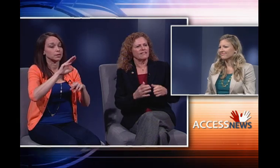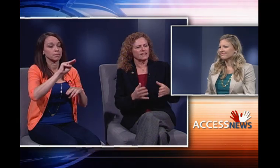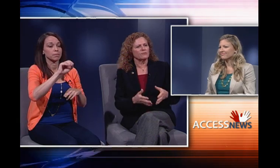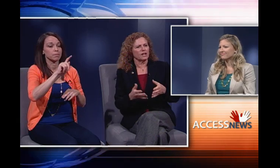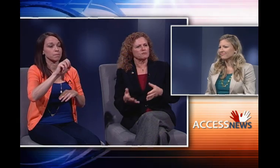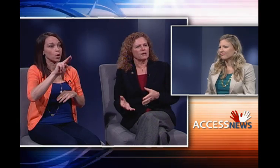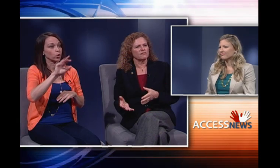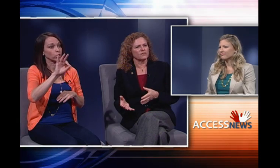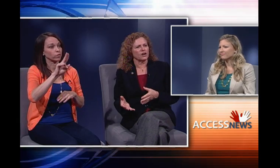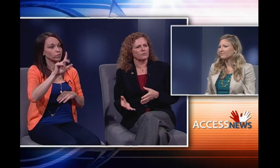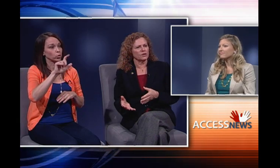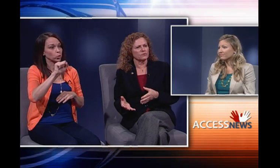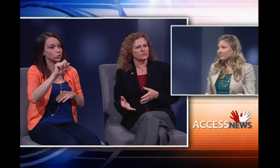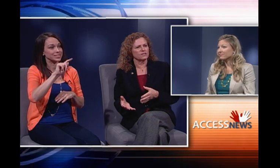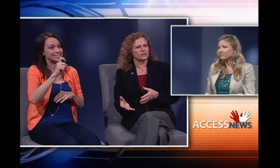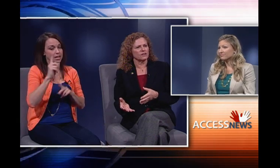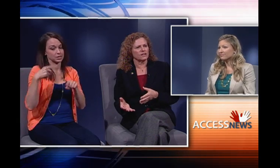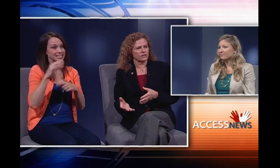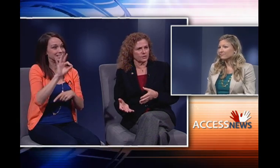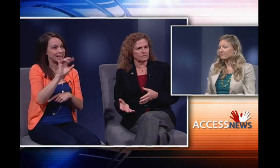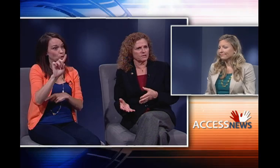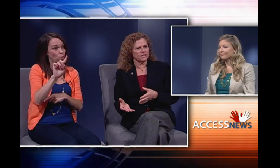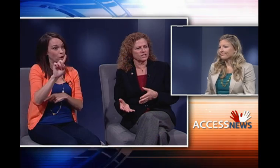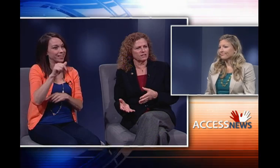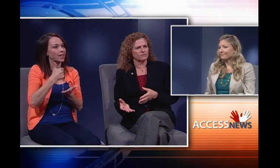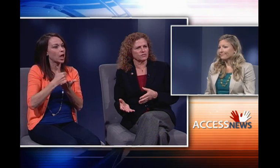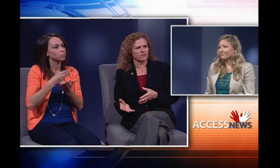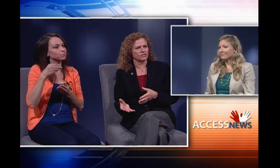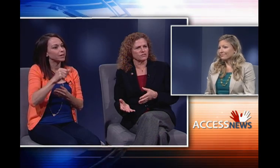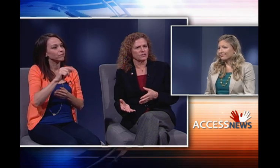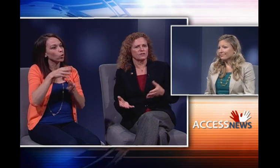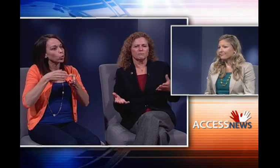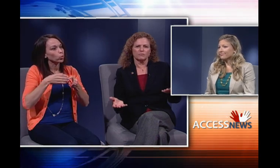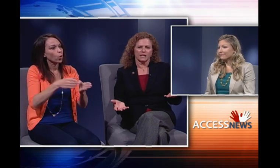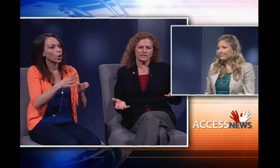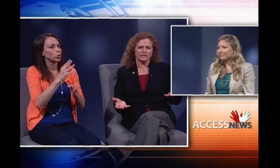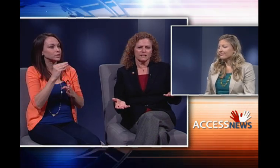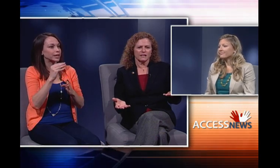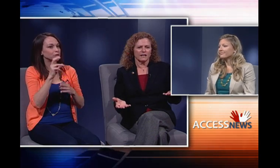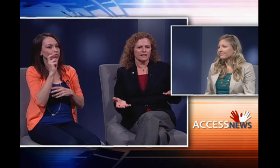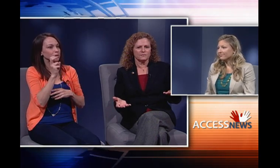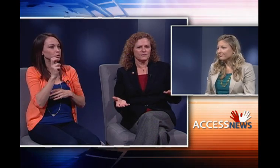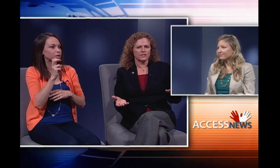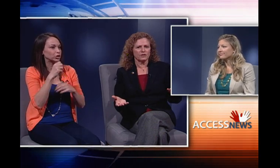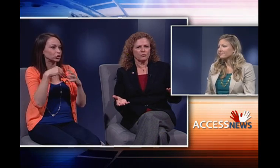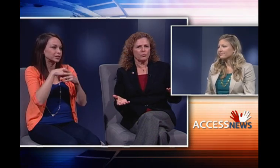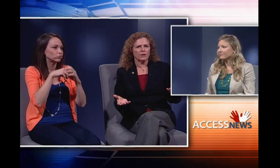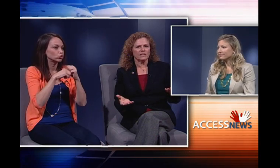and that's what helps pay for our roads and our transportation infrastructure, but we,